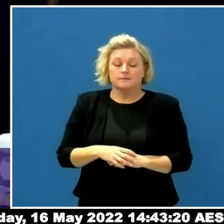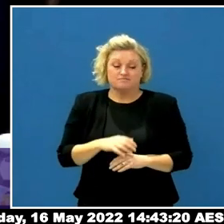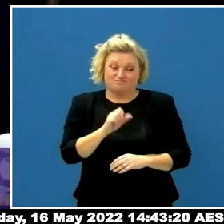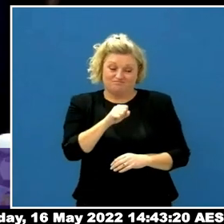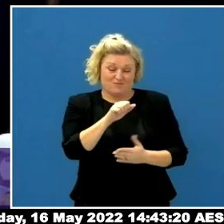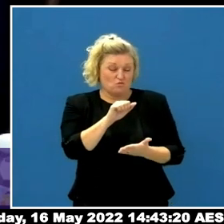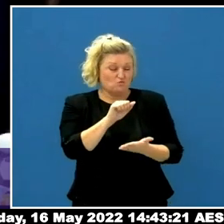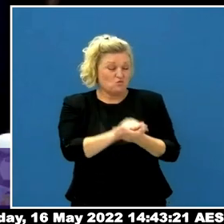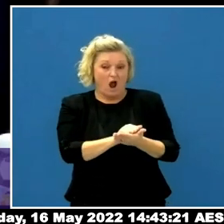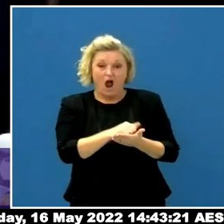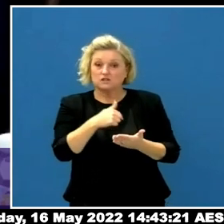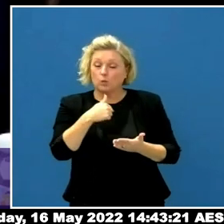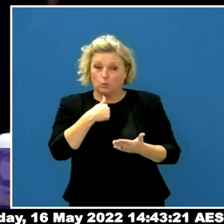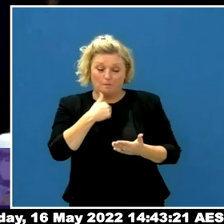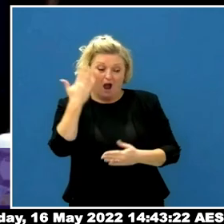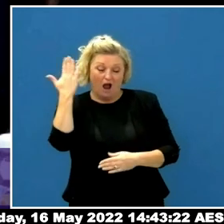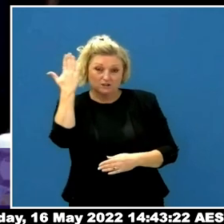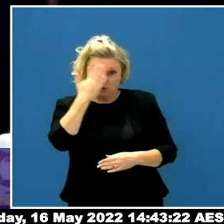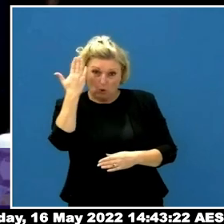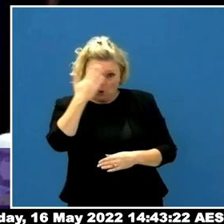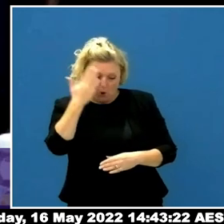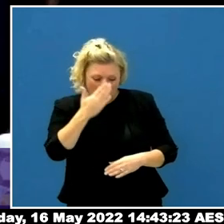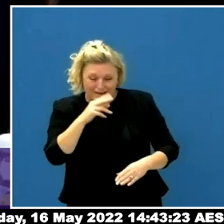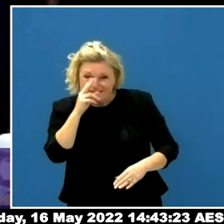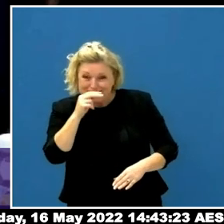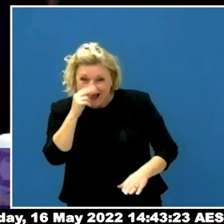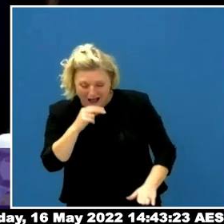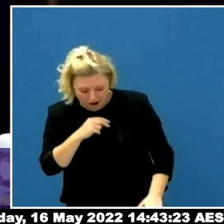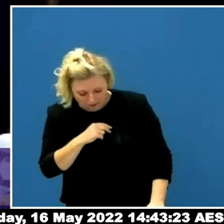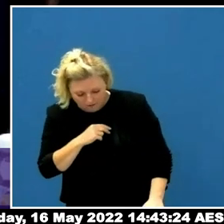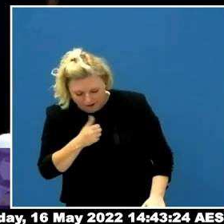Wiggles and Thomas the Tank Engine because that was actually age appropriate.